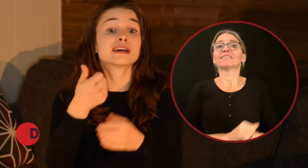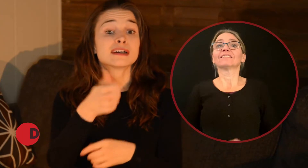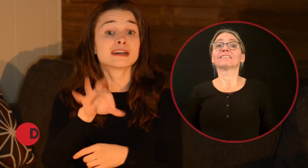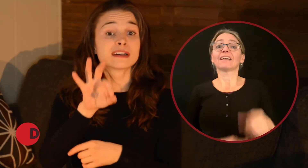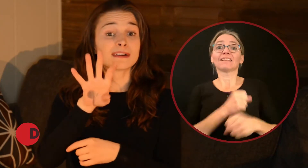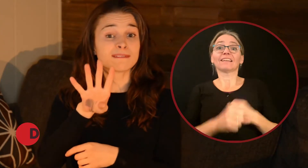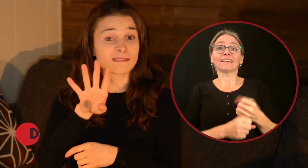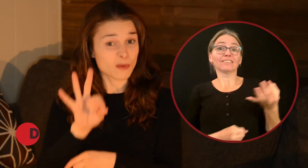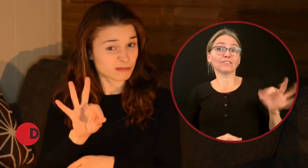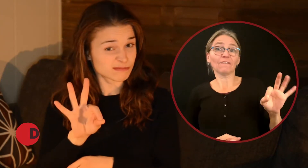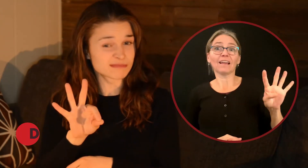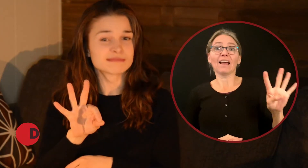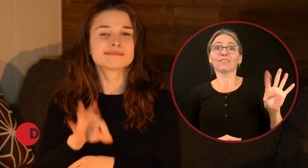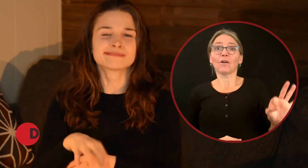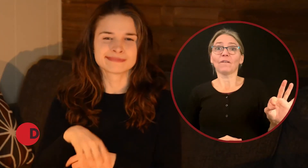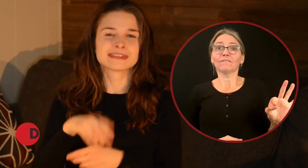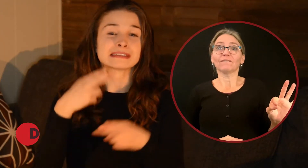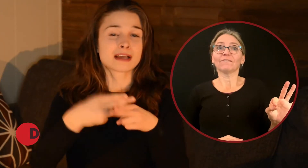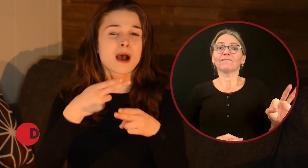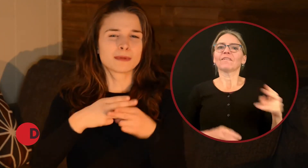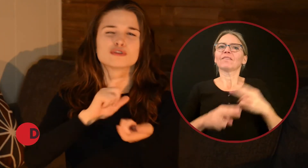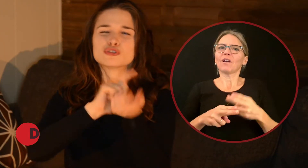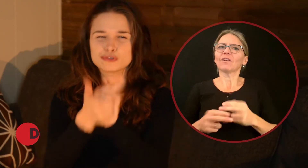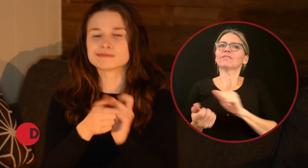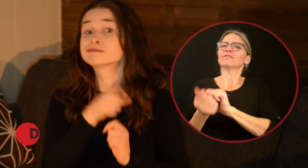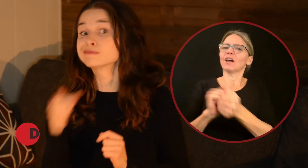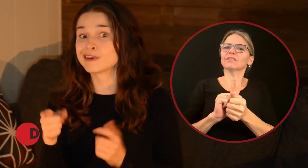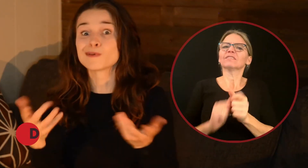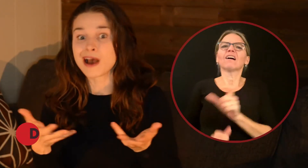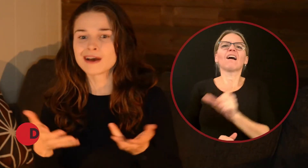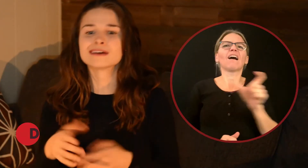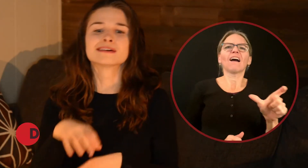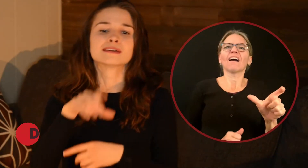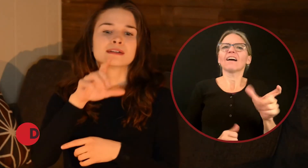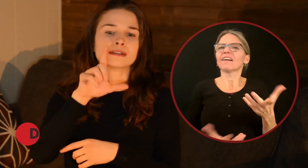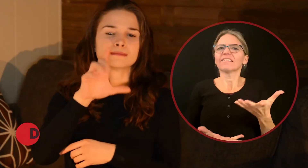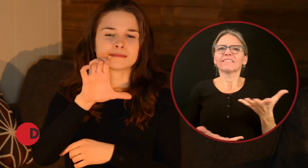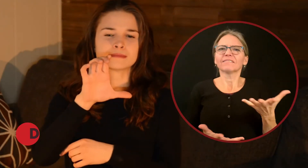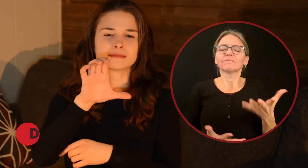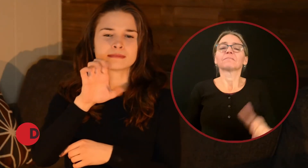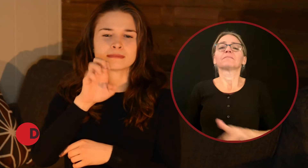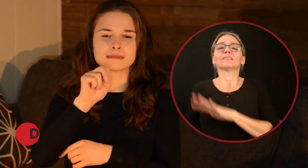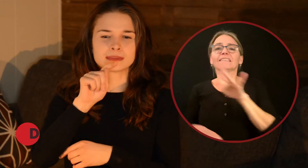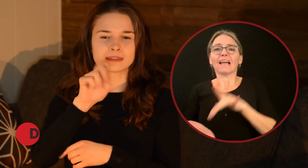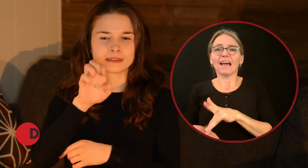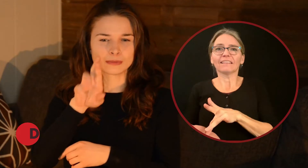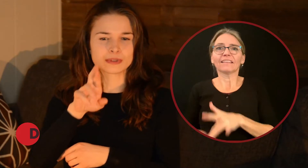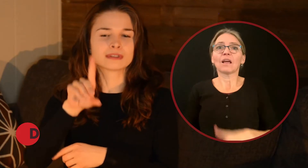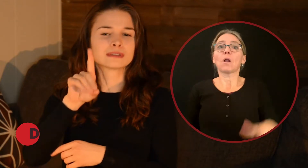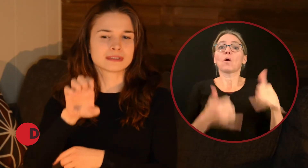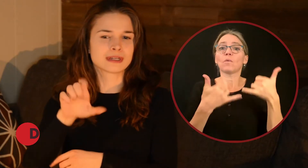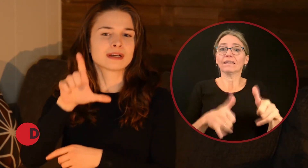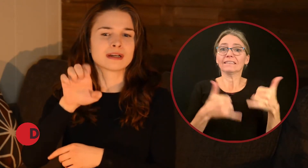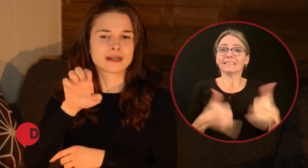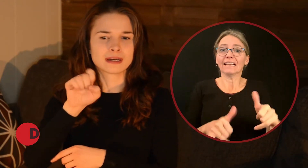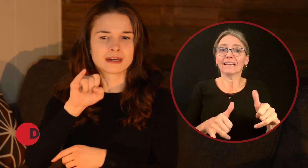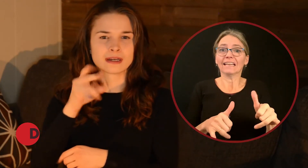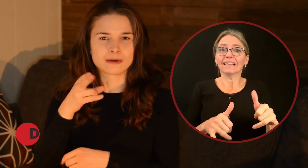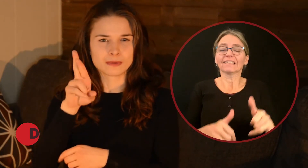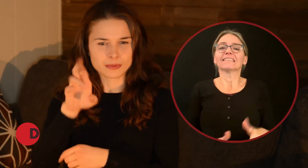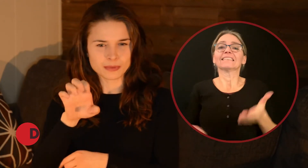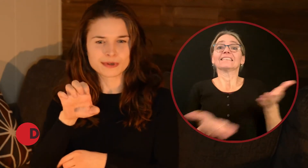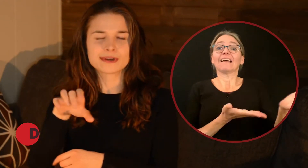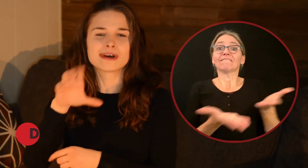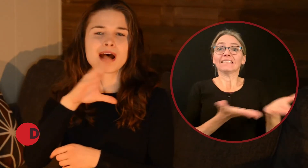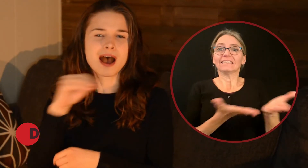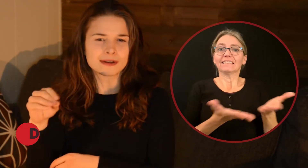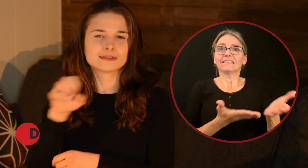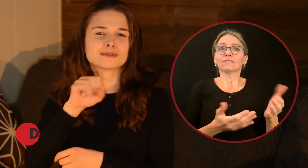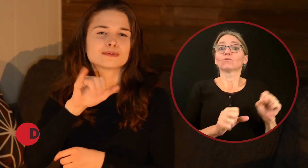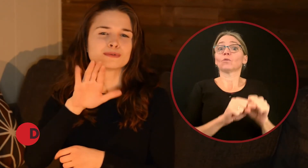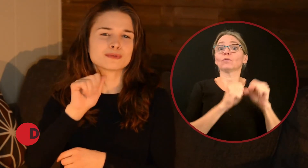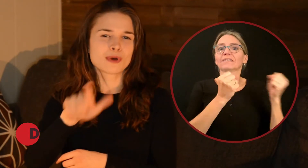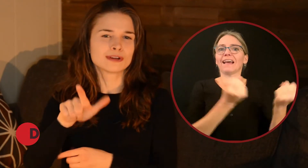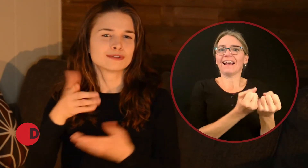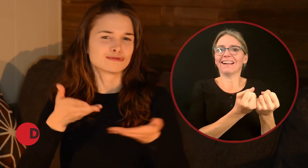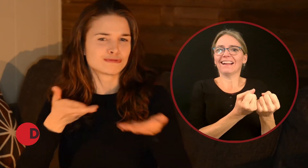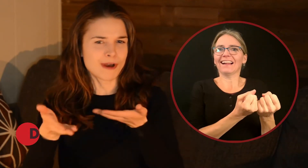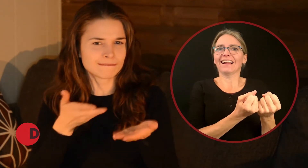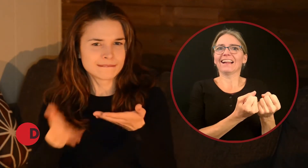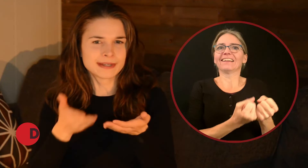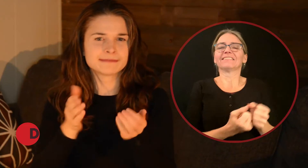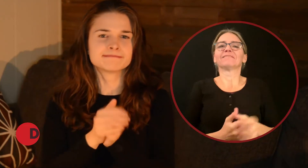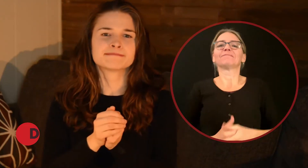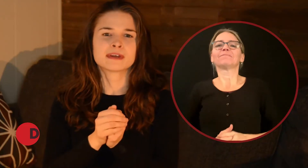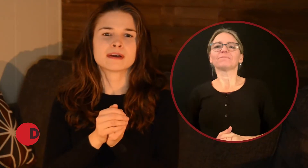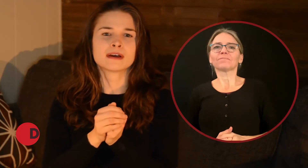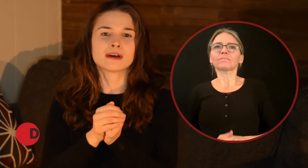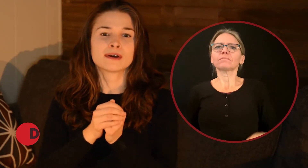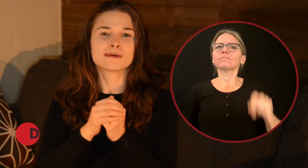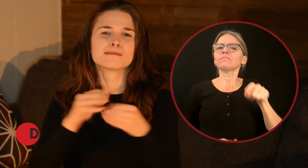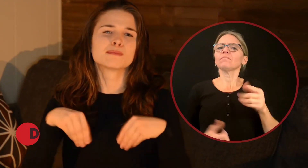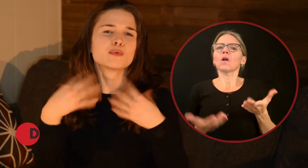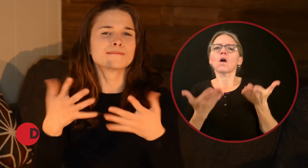In 1949, the name was changed to Center des Leisure and Social Service.